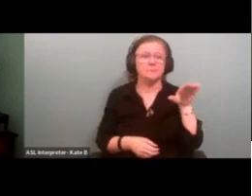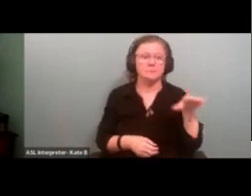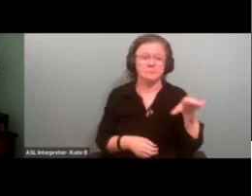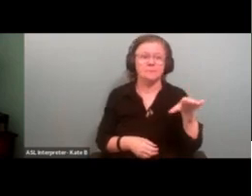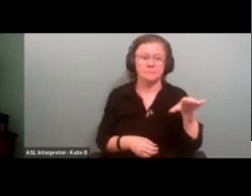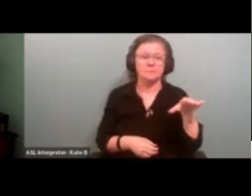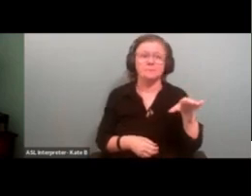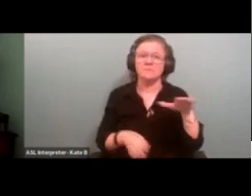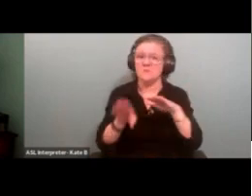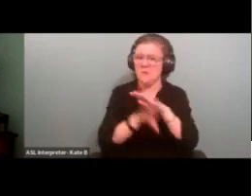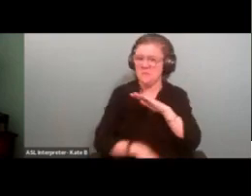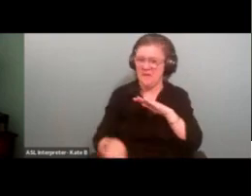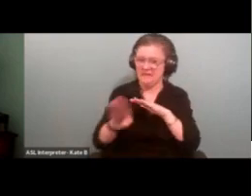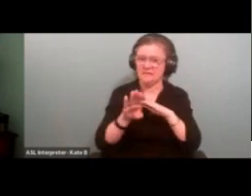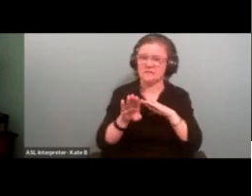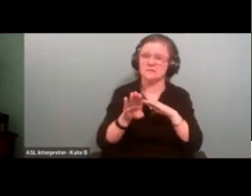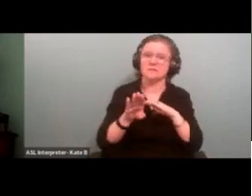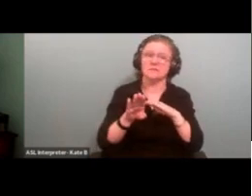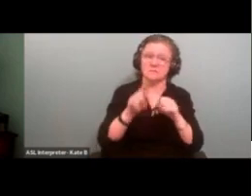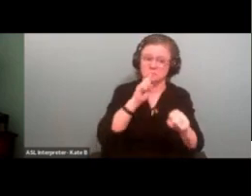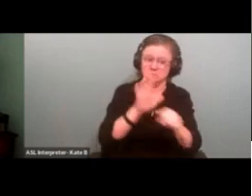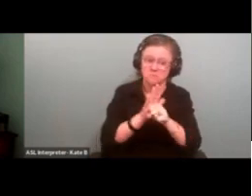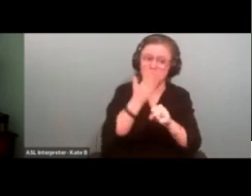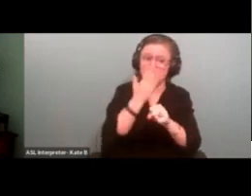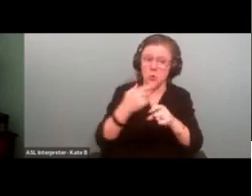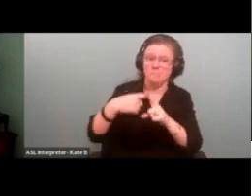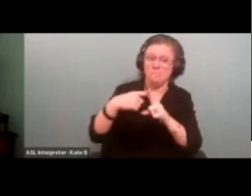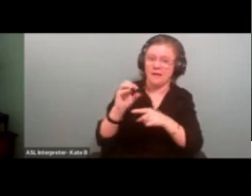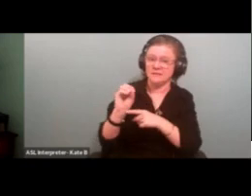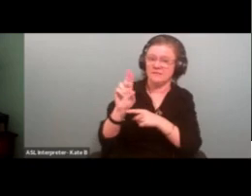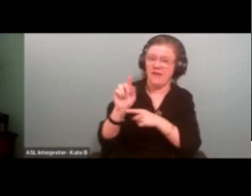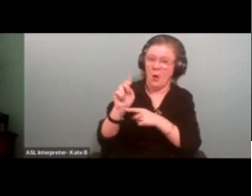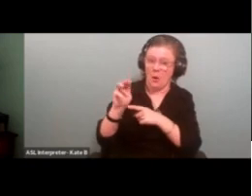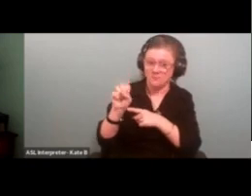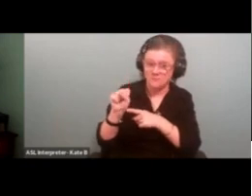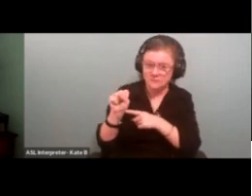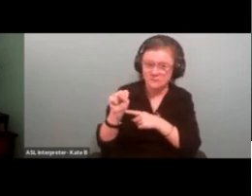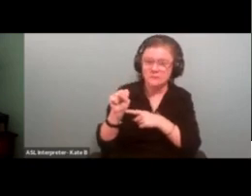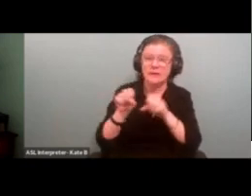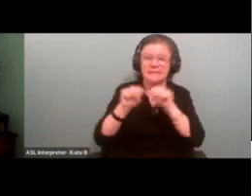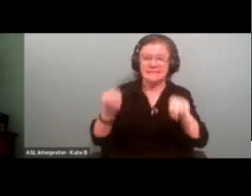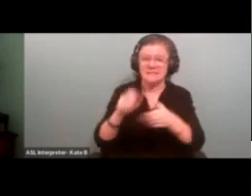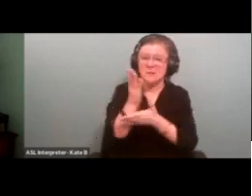basics around what is needed to assure good outcomes of wraparound so that system component is really important.